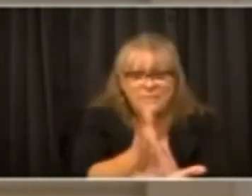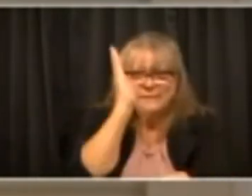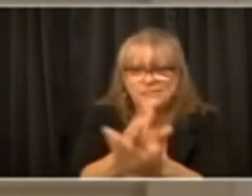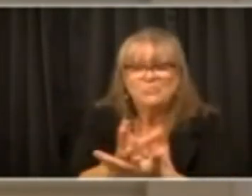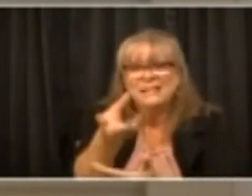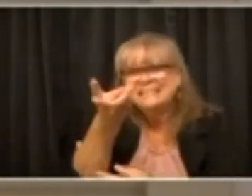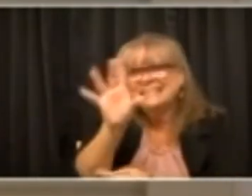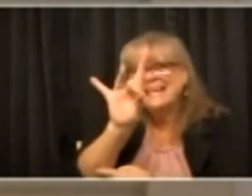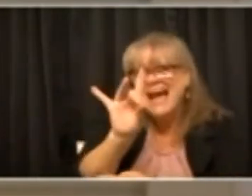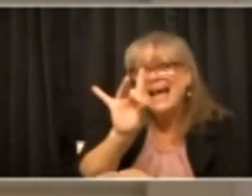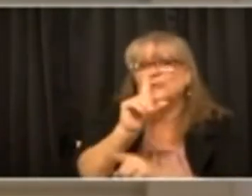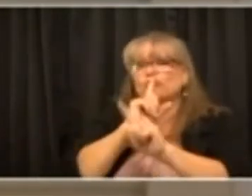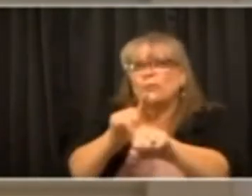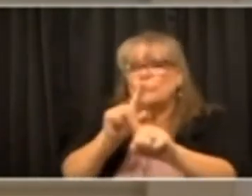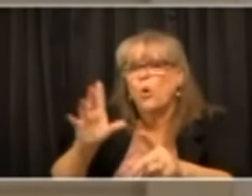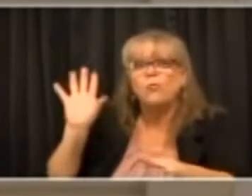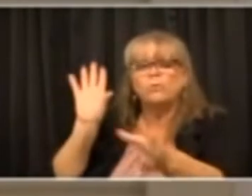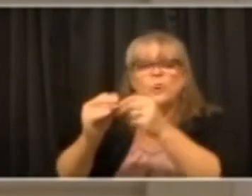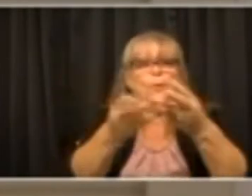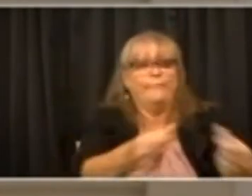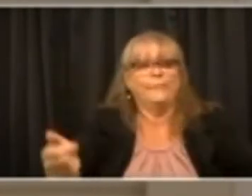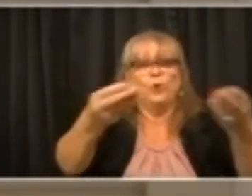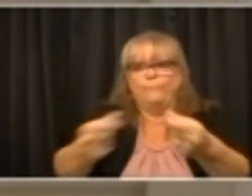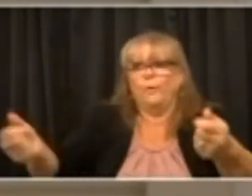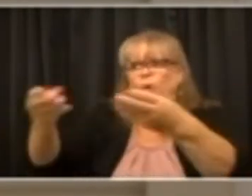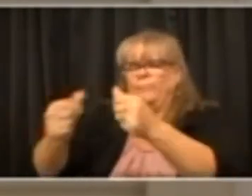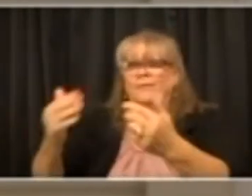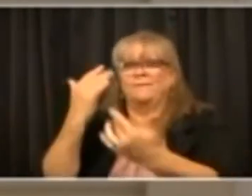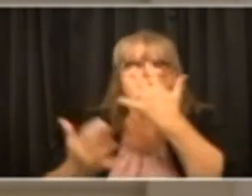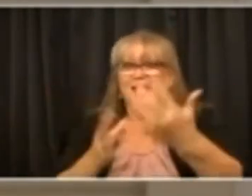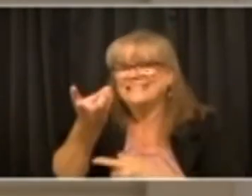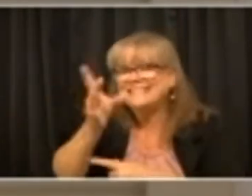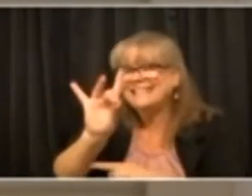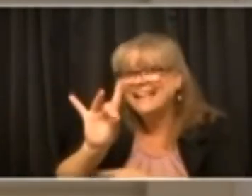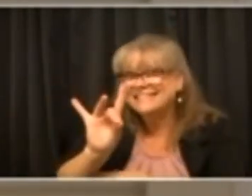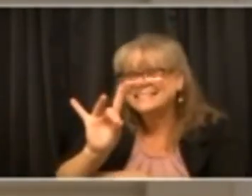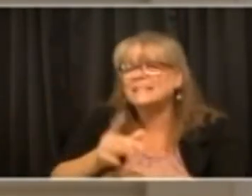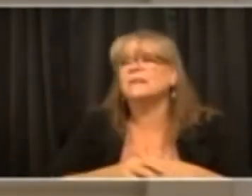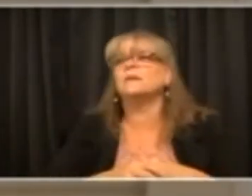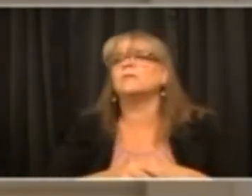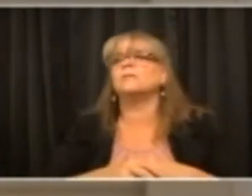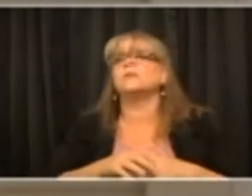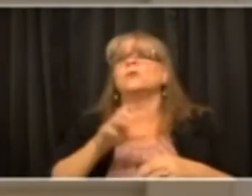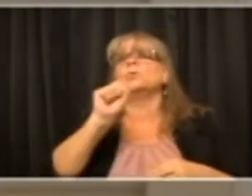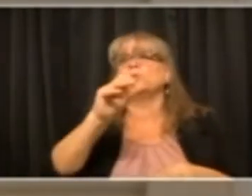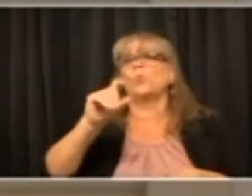order also directed the transfer of funds from the disaster emergency fund to the wildfire emergency response fund that